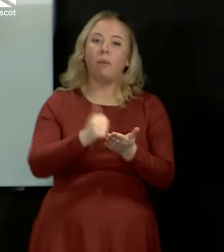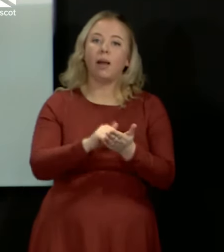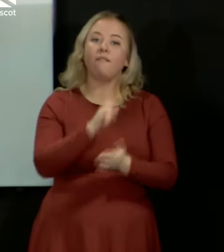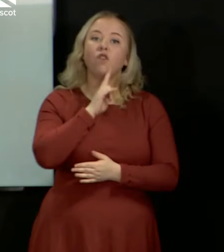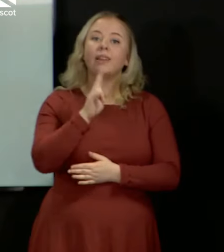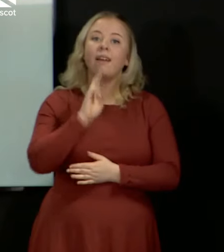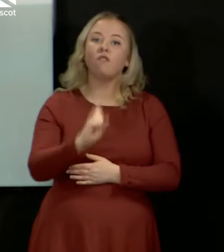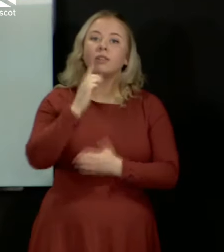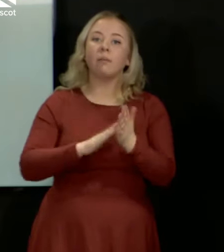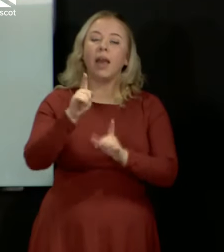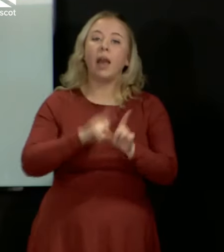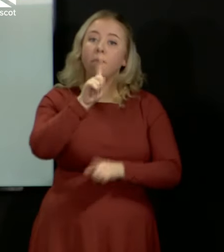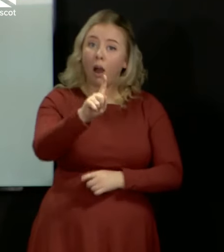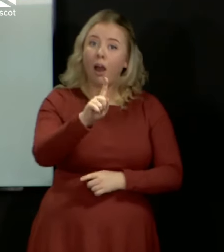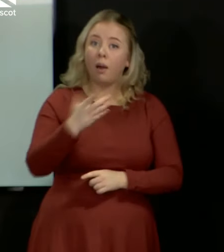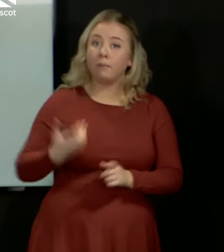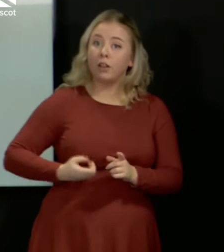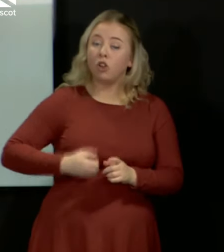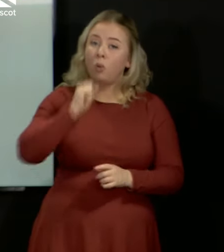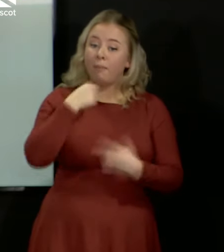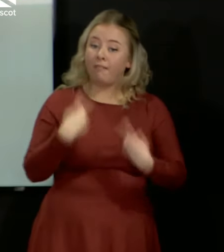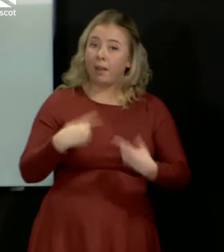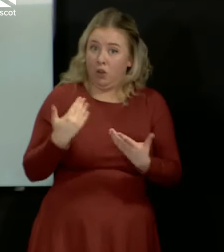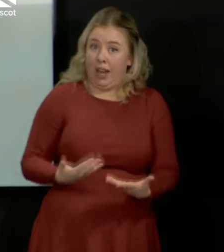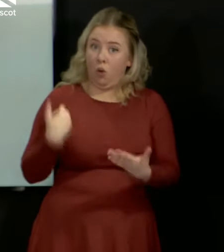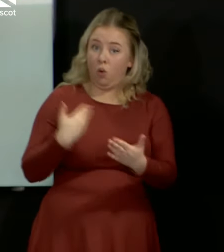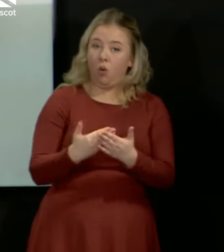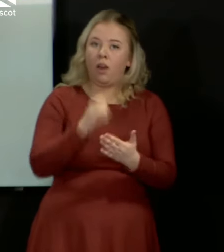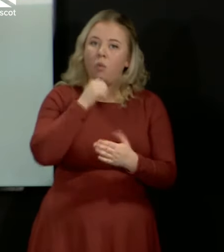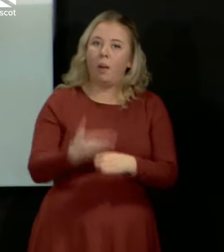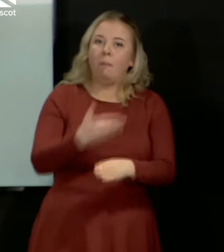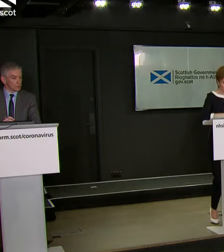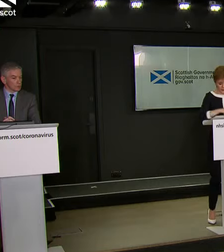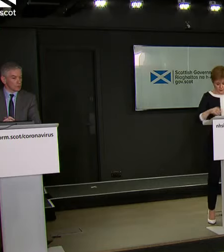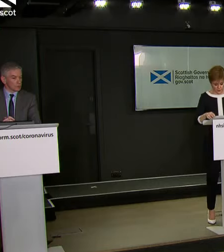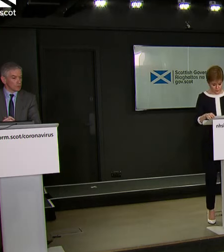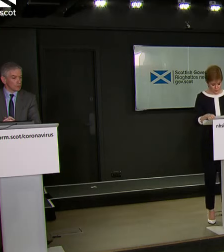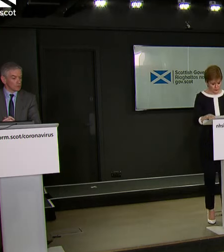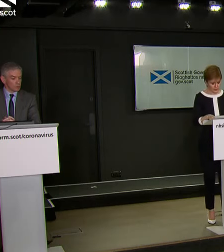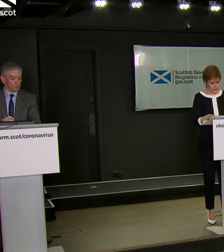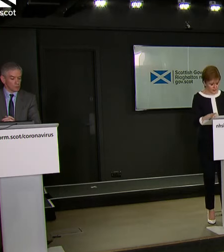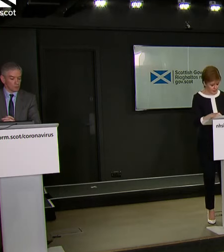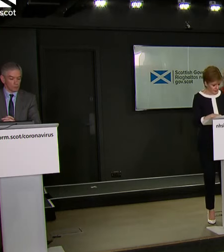be available immediately and will be backdated if necessary.